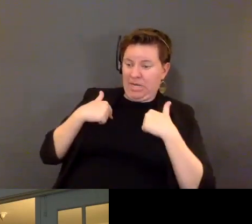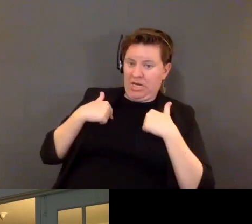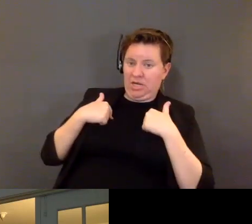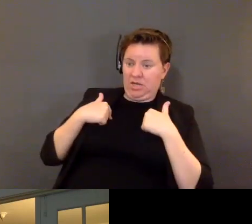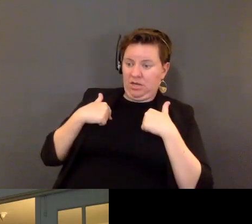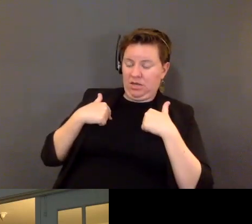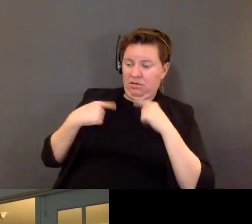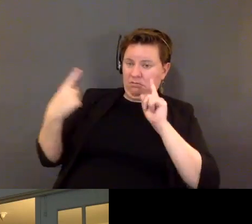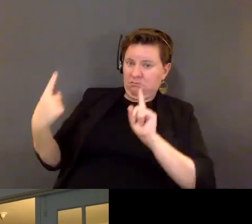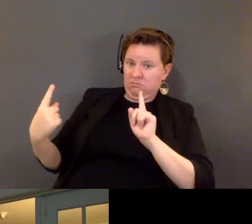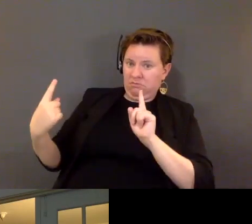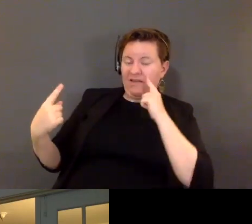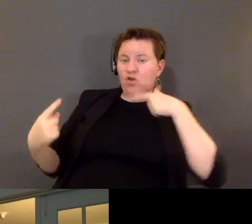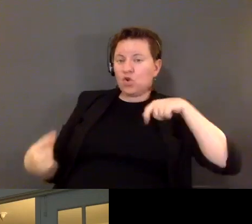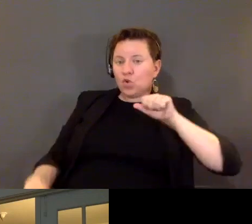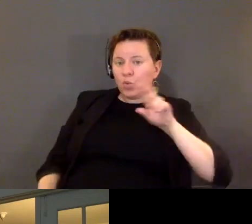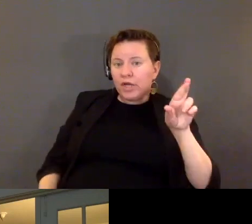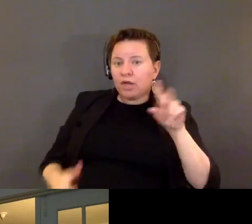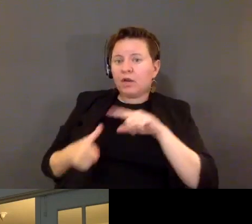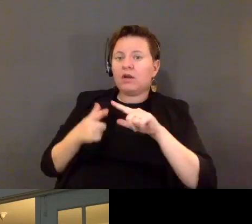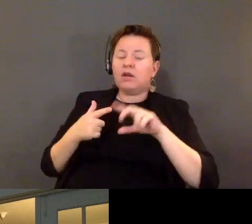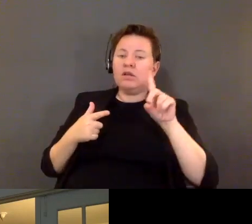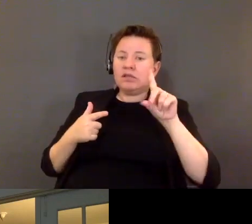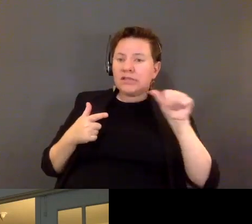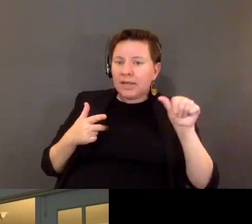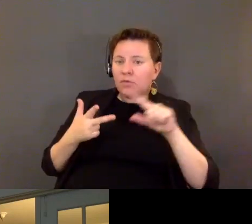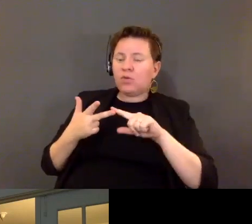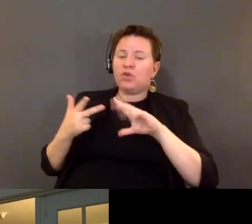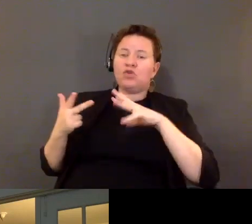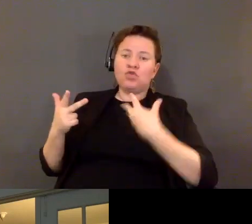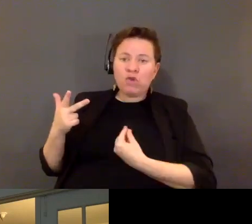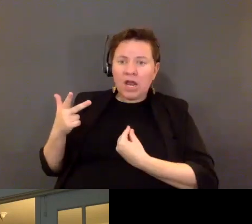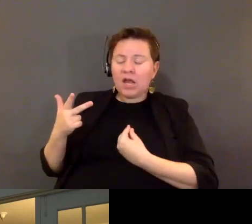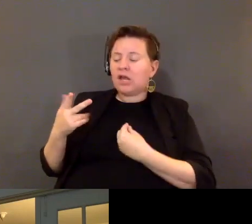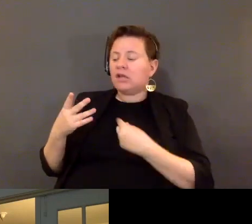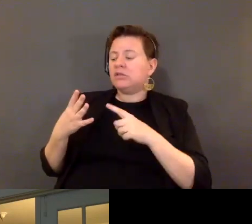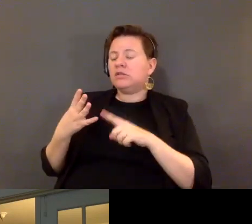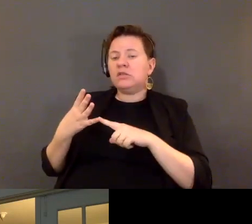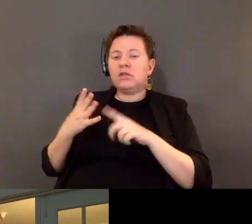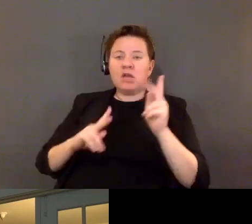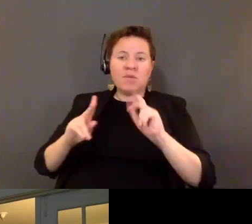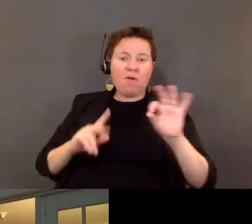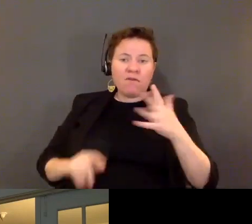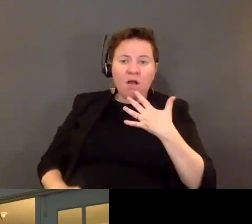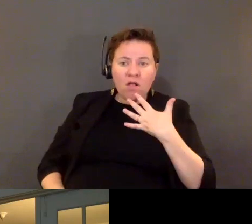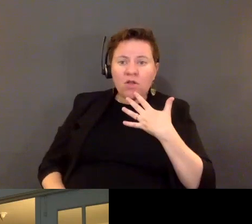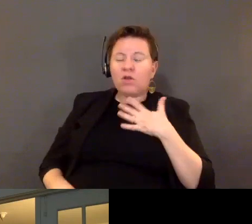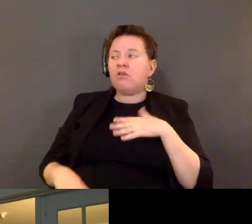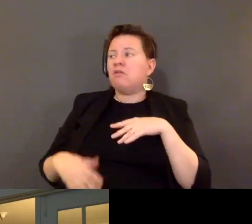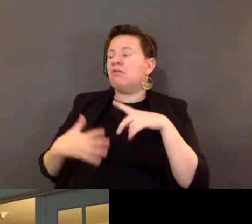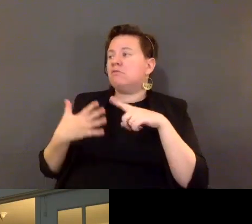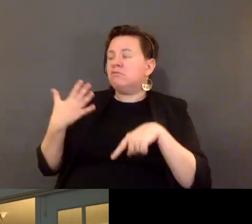whether they're queer or disabled or trans or people of color or just a wide range